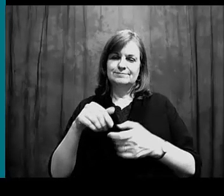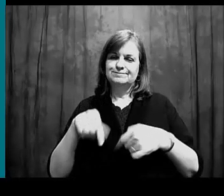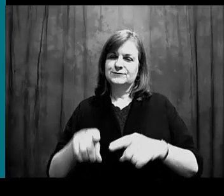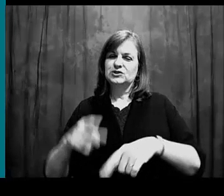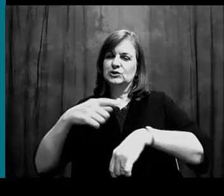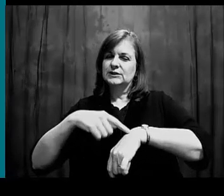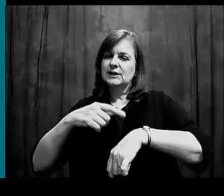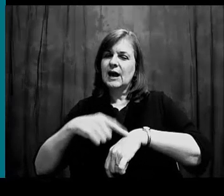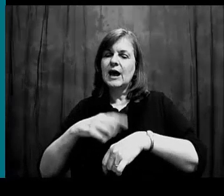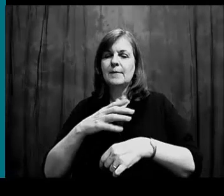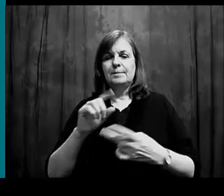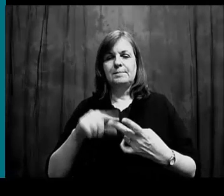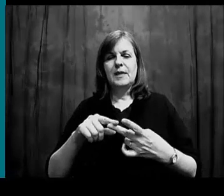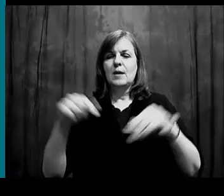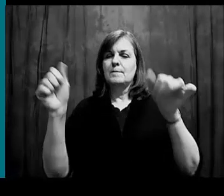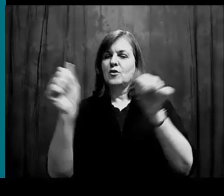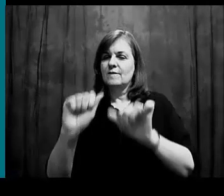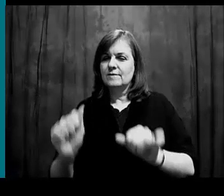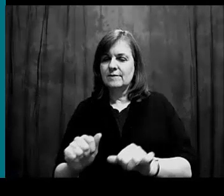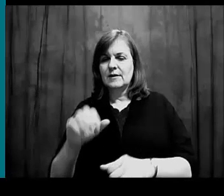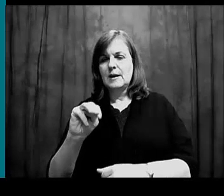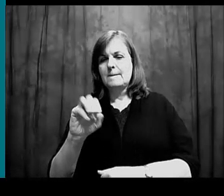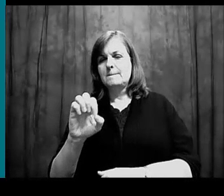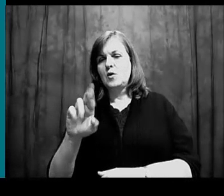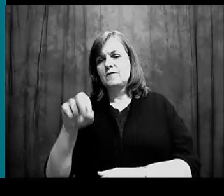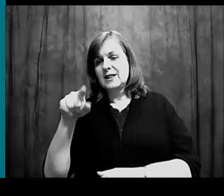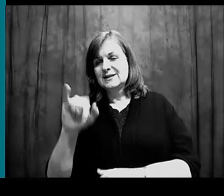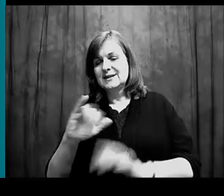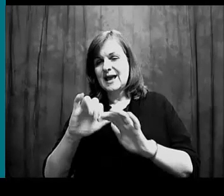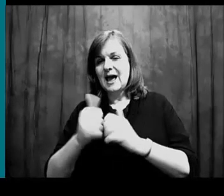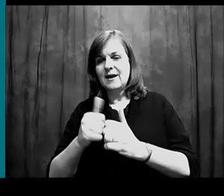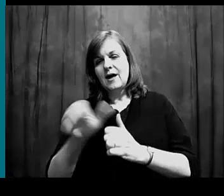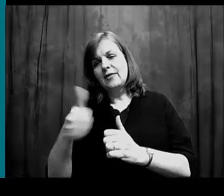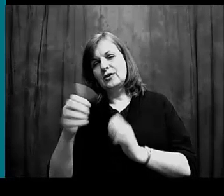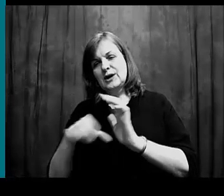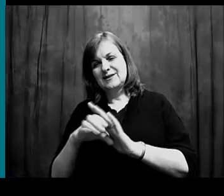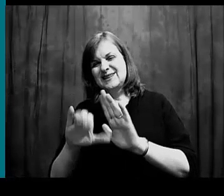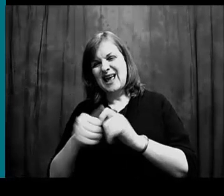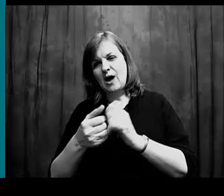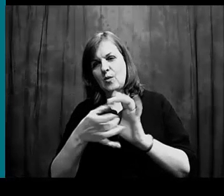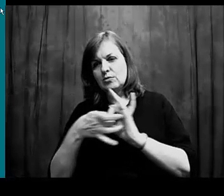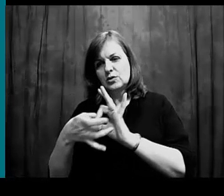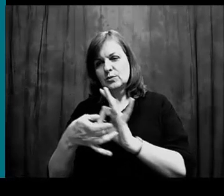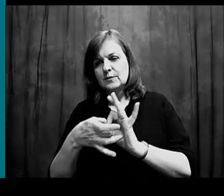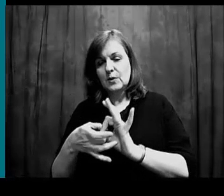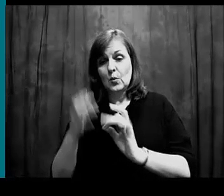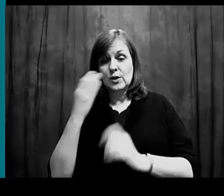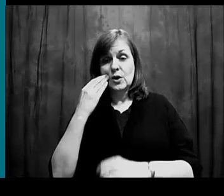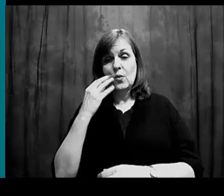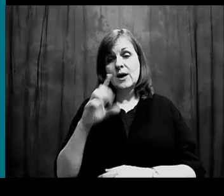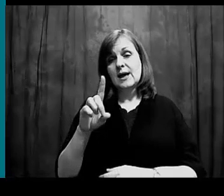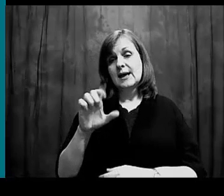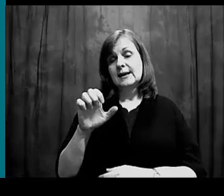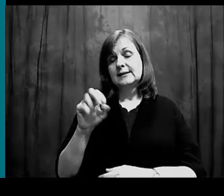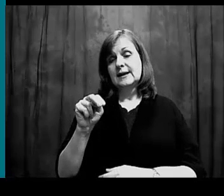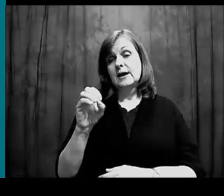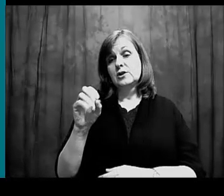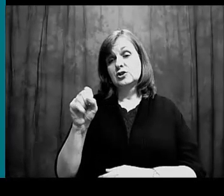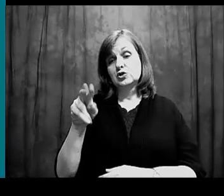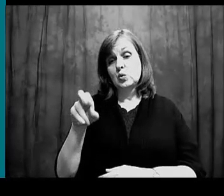and morphology and all of evolutionary characteristics do these things tie together. we know that dinosaurs and birds